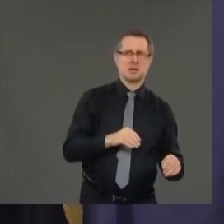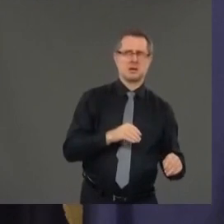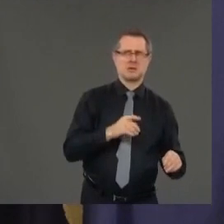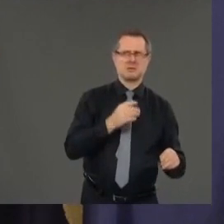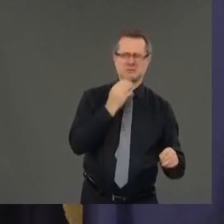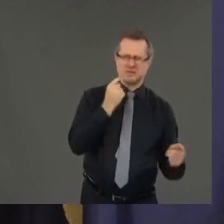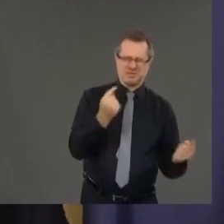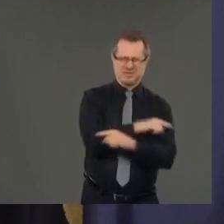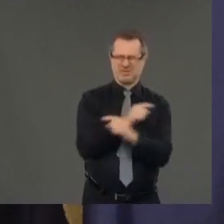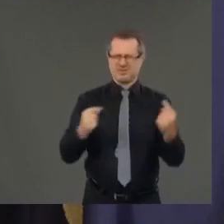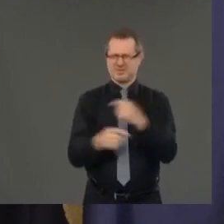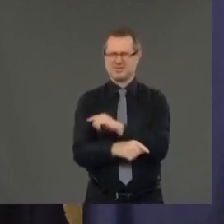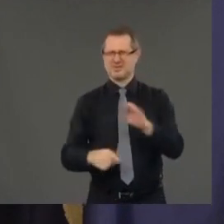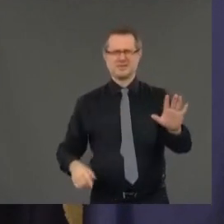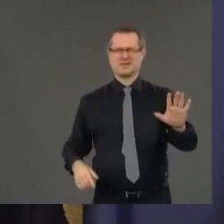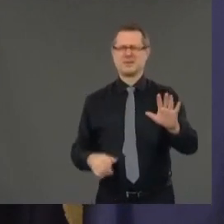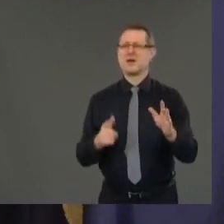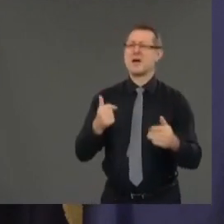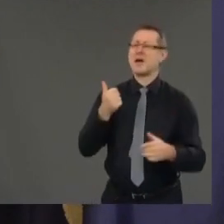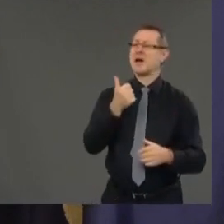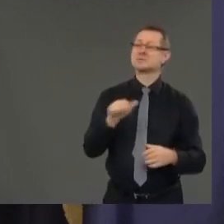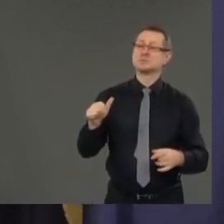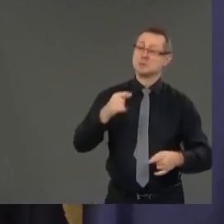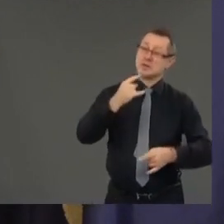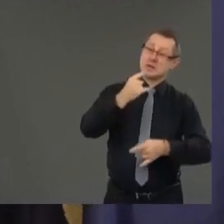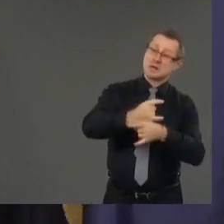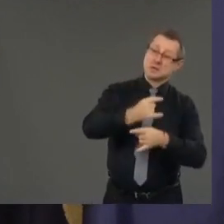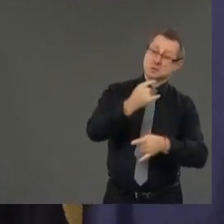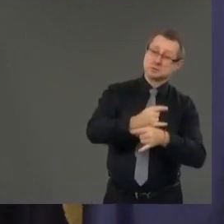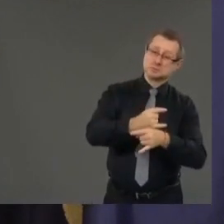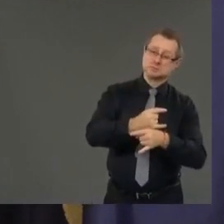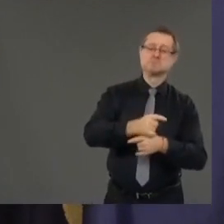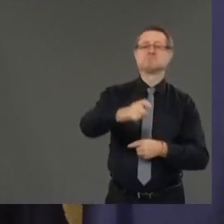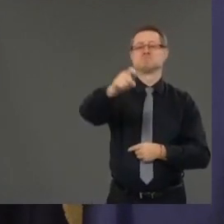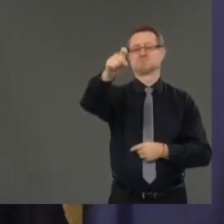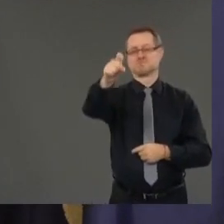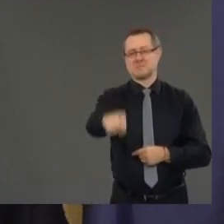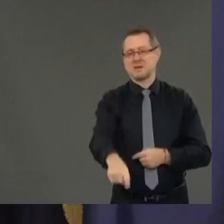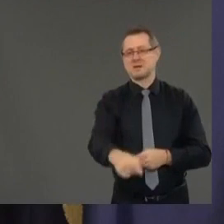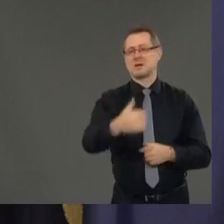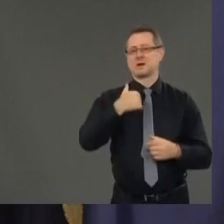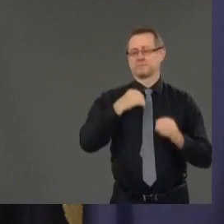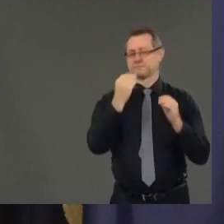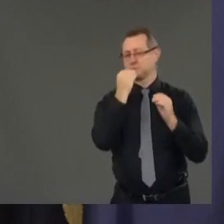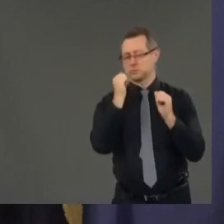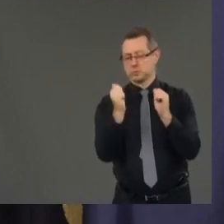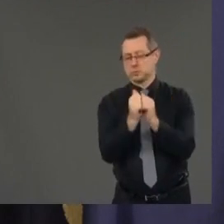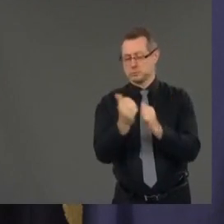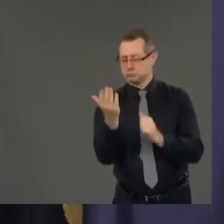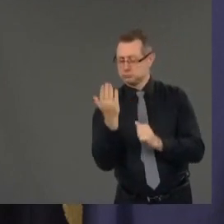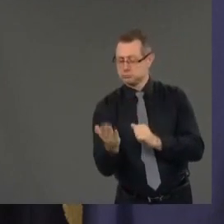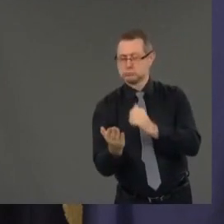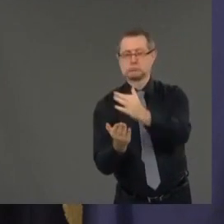ANY BAR, BY OUR CURRENT LAW, EXISTING LAW, LET'S CALL IT